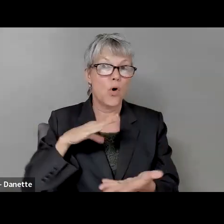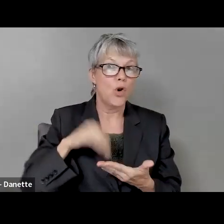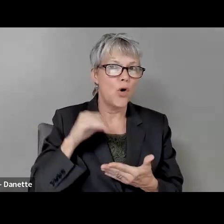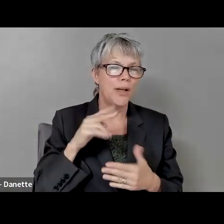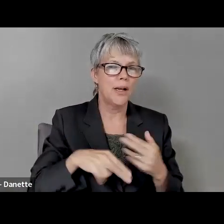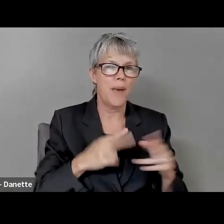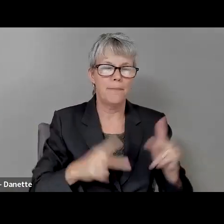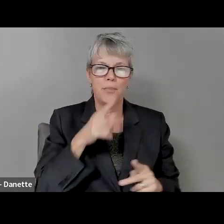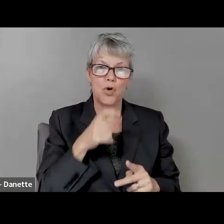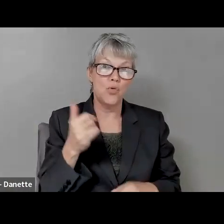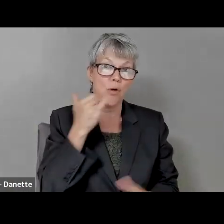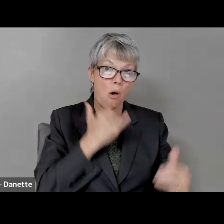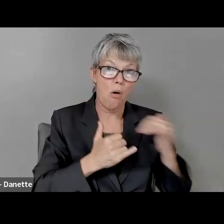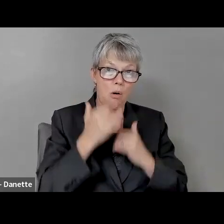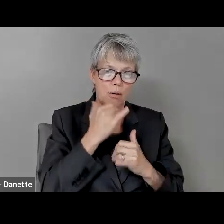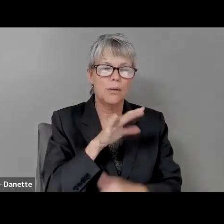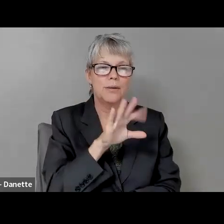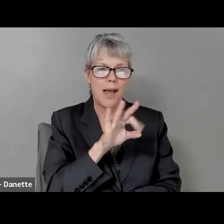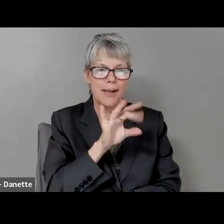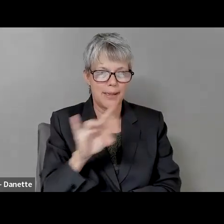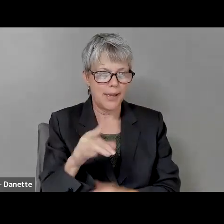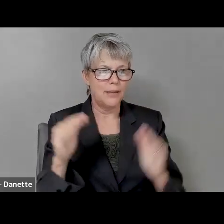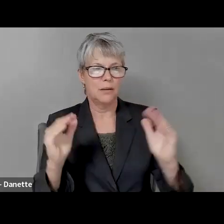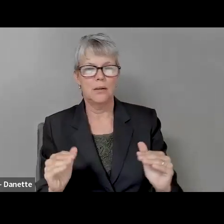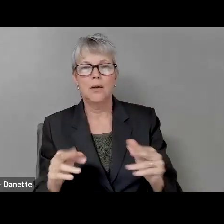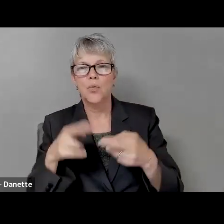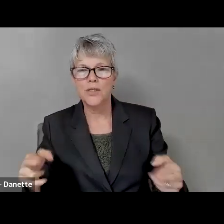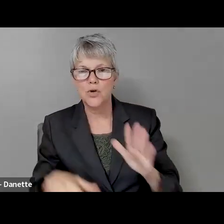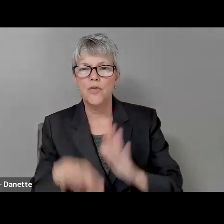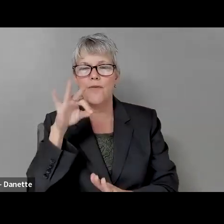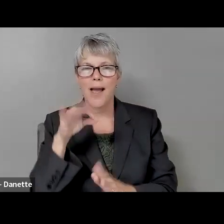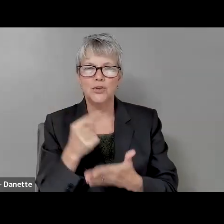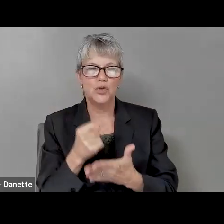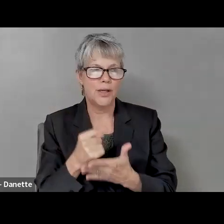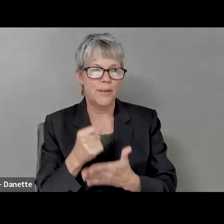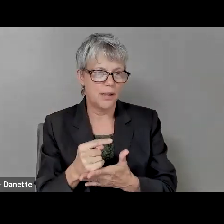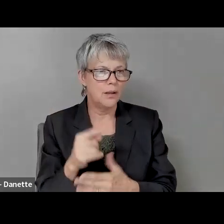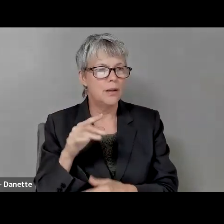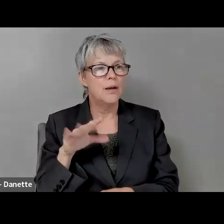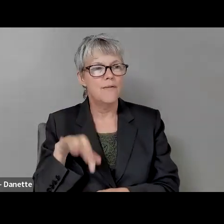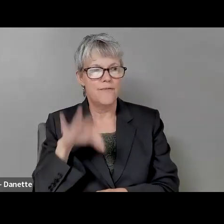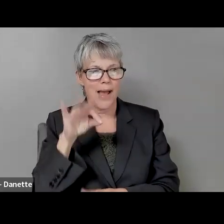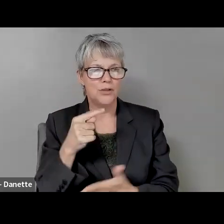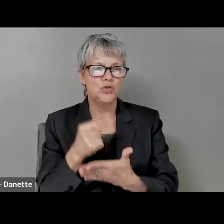Kelly Crosbie (she/her): There's also resources to find treatment in the area. That's a national fine treatment of North Carolina, and on it as well.